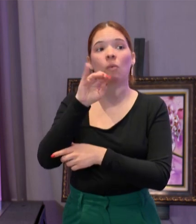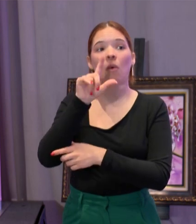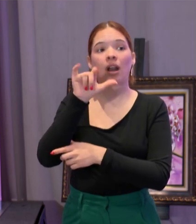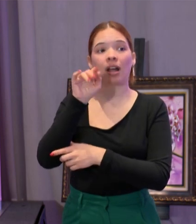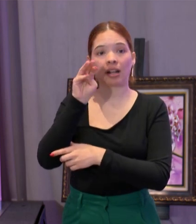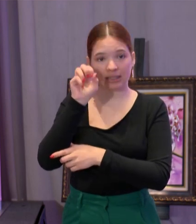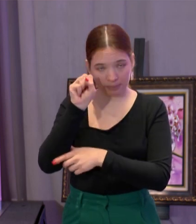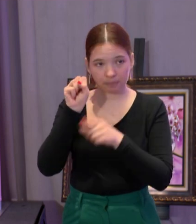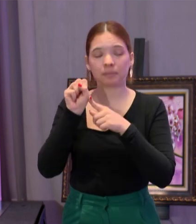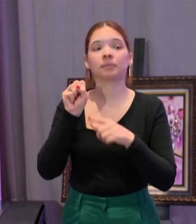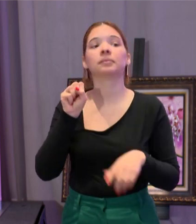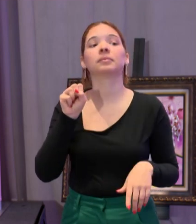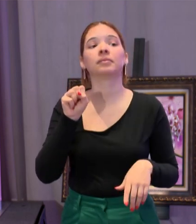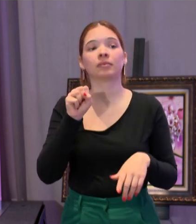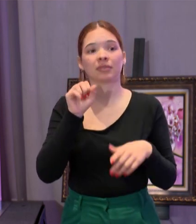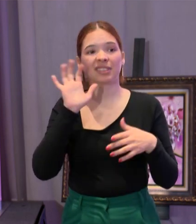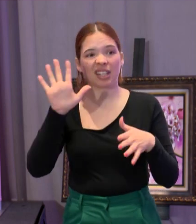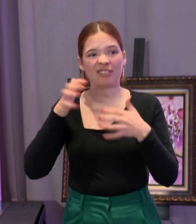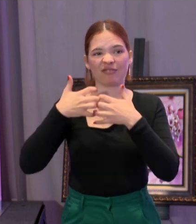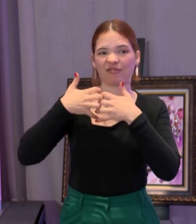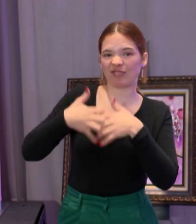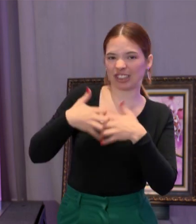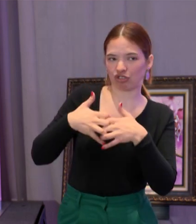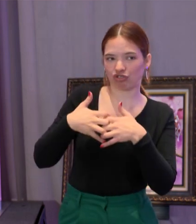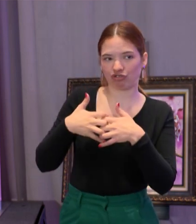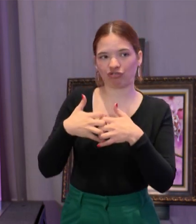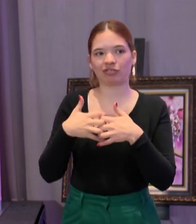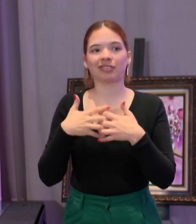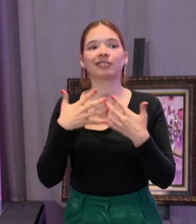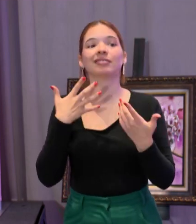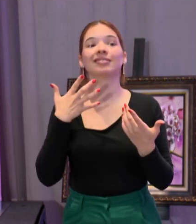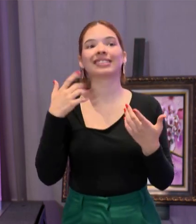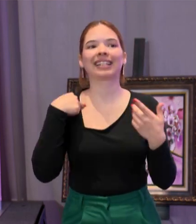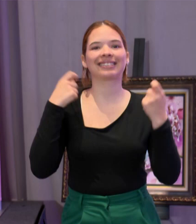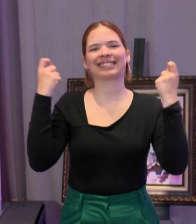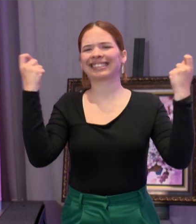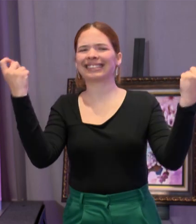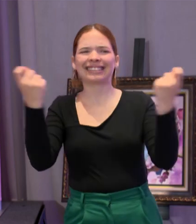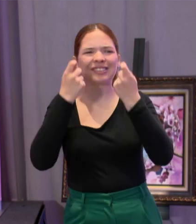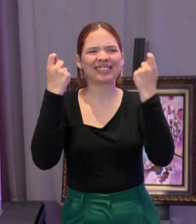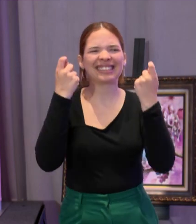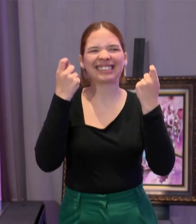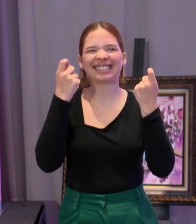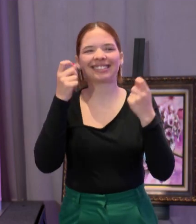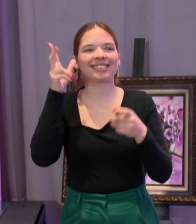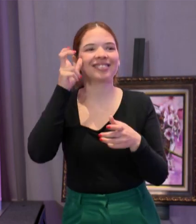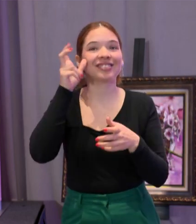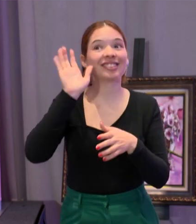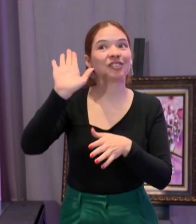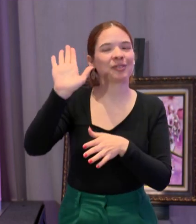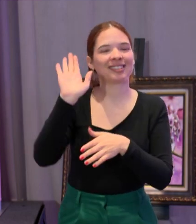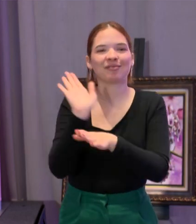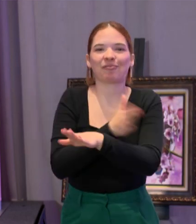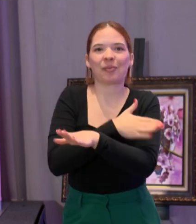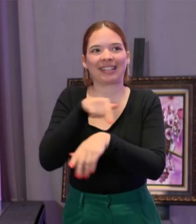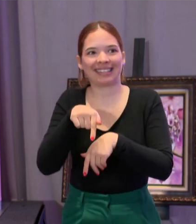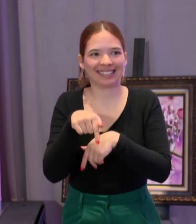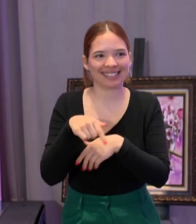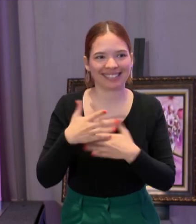I HAD TO TURN A SONG ON THIS MORNING JUST TO START CELEBRATING WITH THEM. AND OF COURSE, LOCAL HIGH SCHOOL